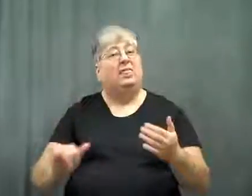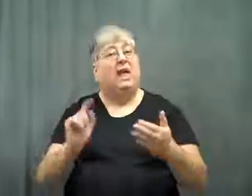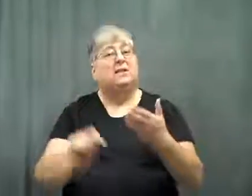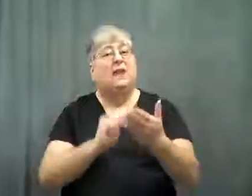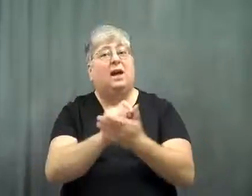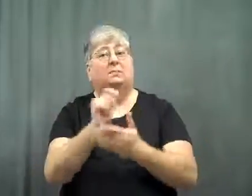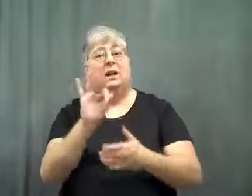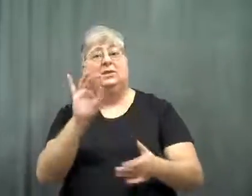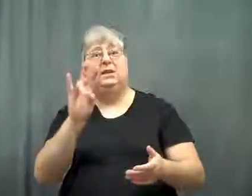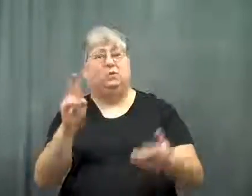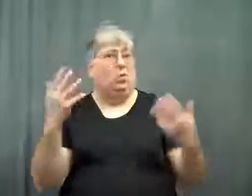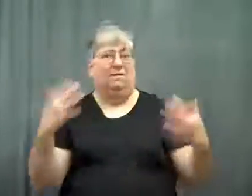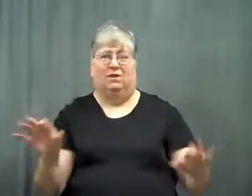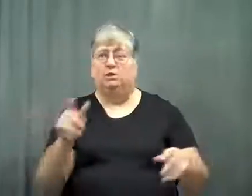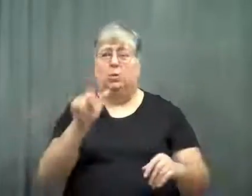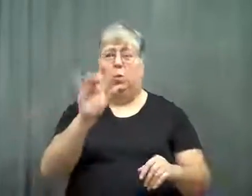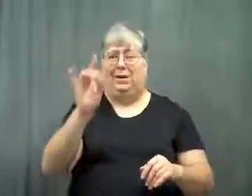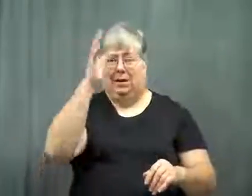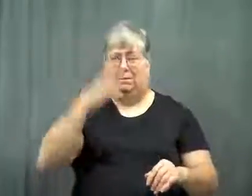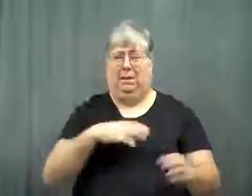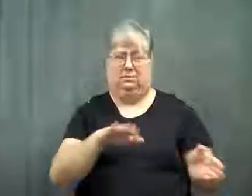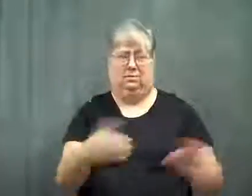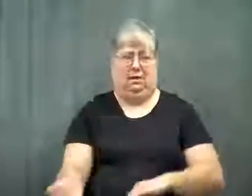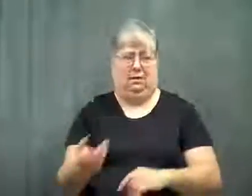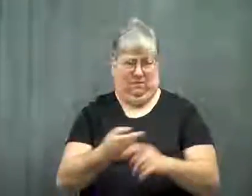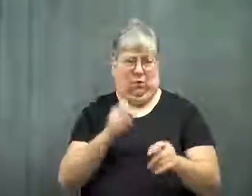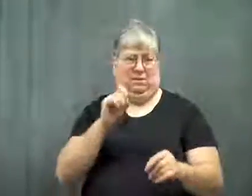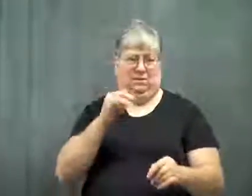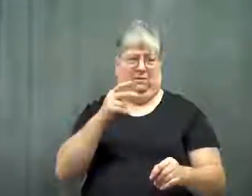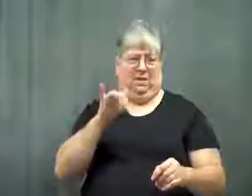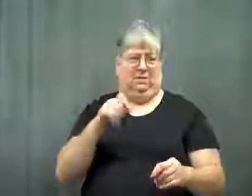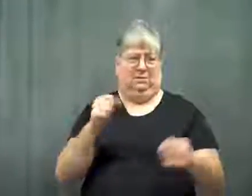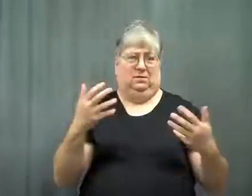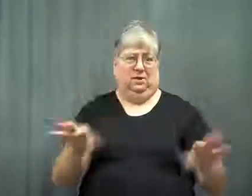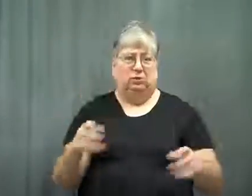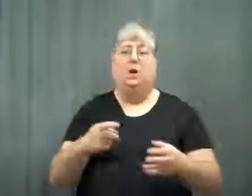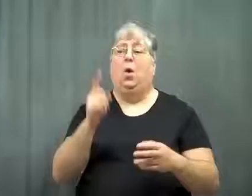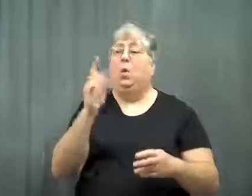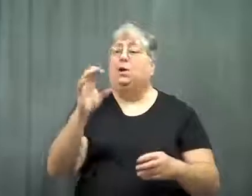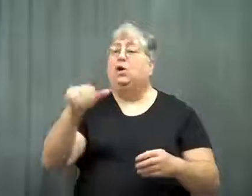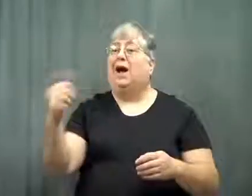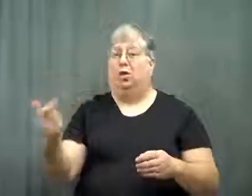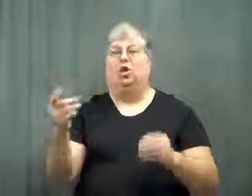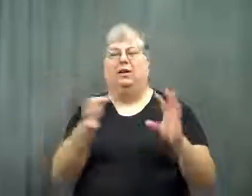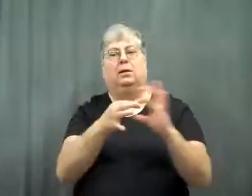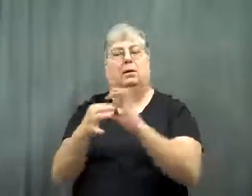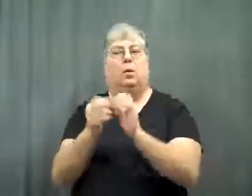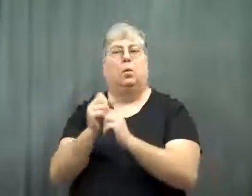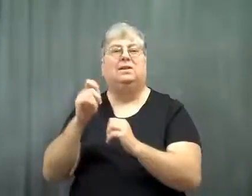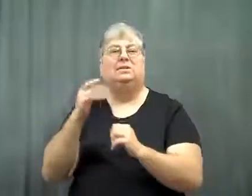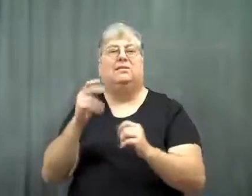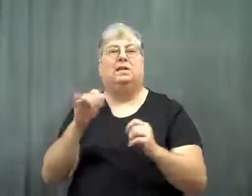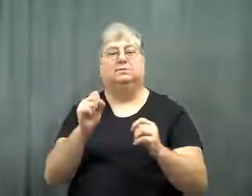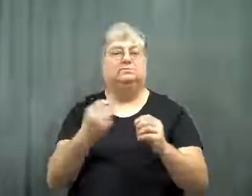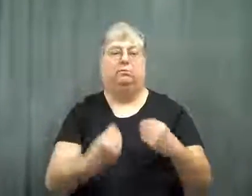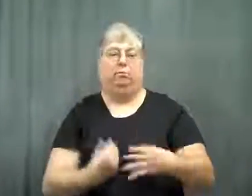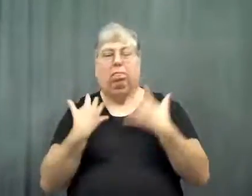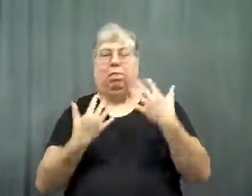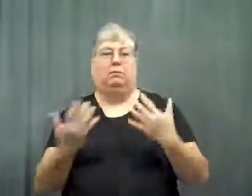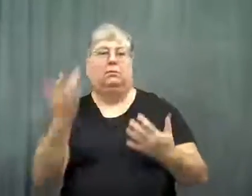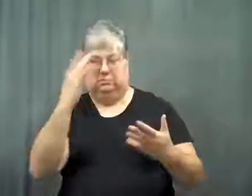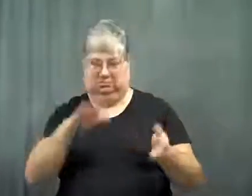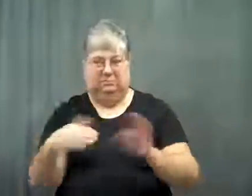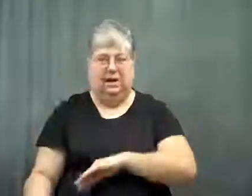In 1972, 28 men had died from syphilis, 100 others had died from complications from it.